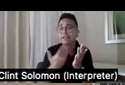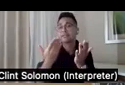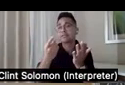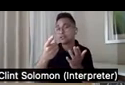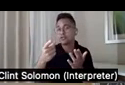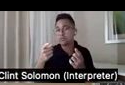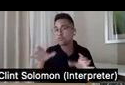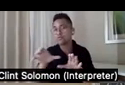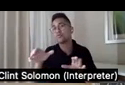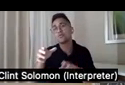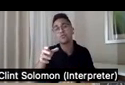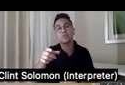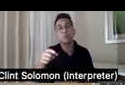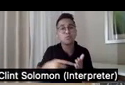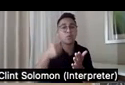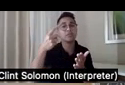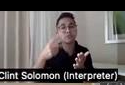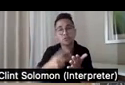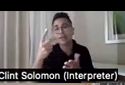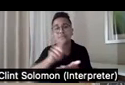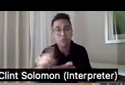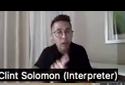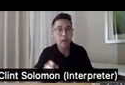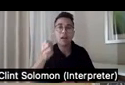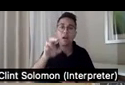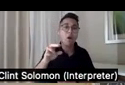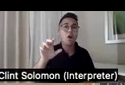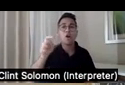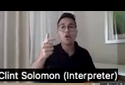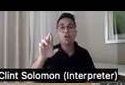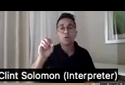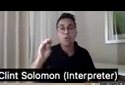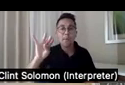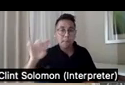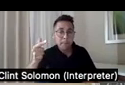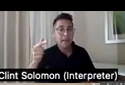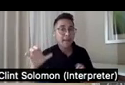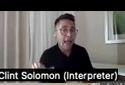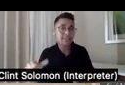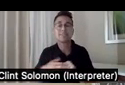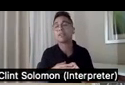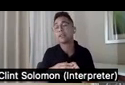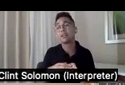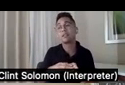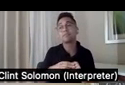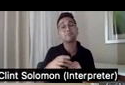or it could be on a grooming activity on the other hand they can be about special events like a